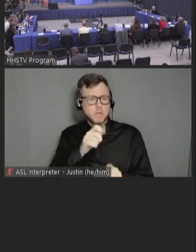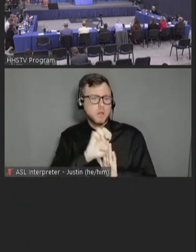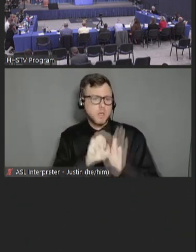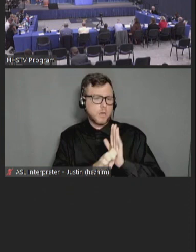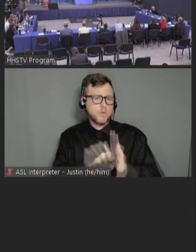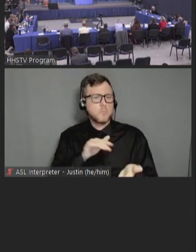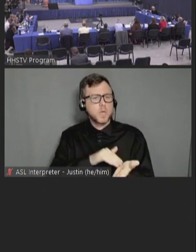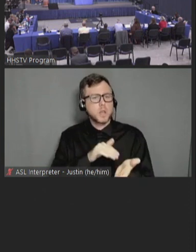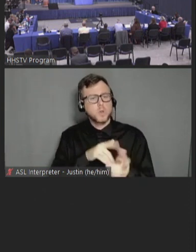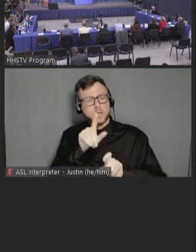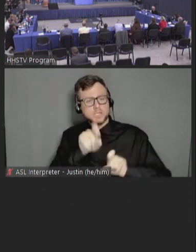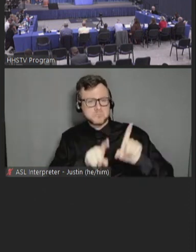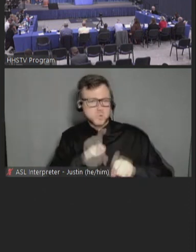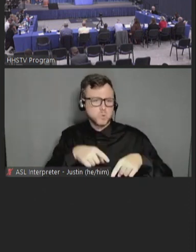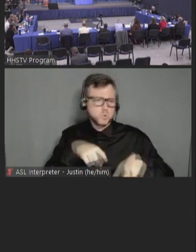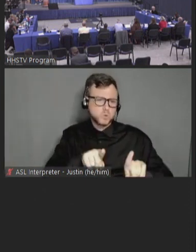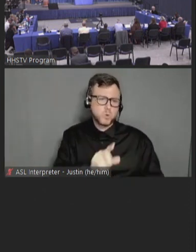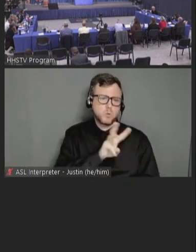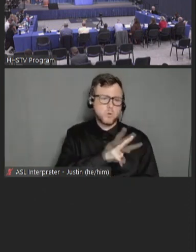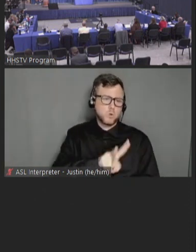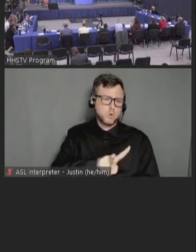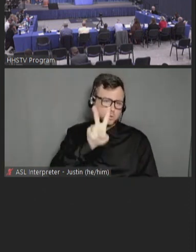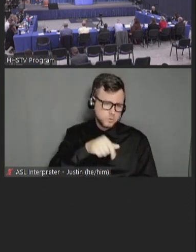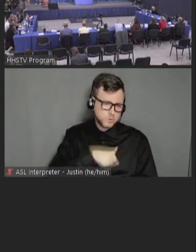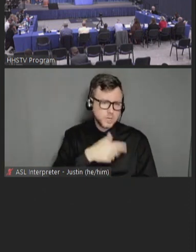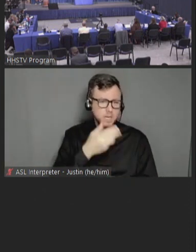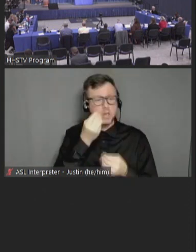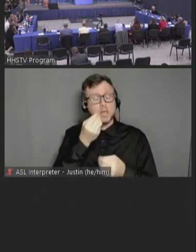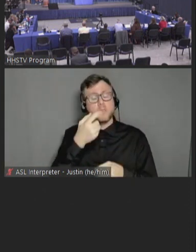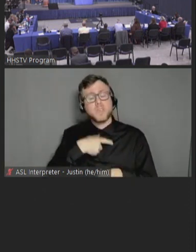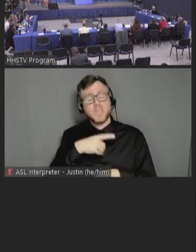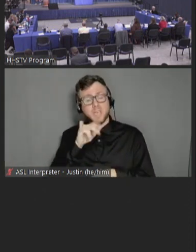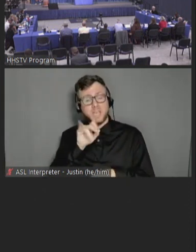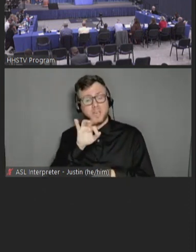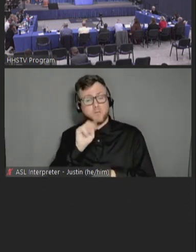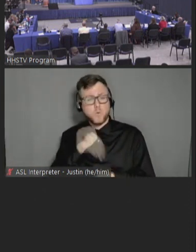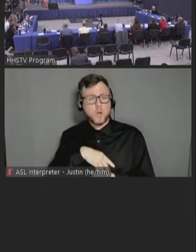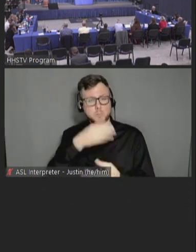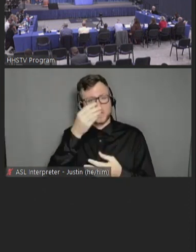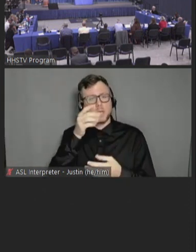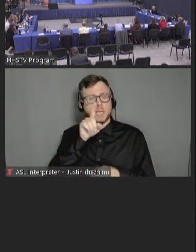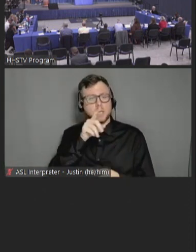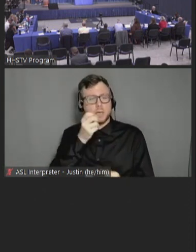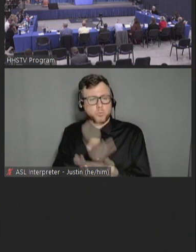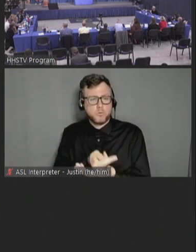incorporated into all recommendations by the NVAC or we turn away from the ethical practice